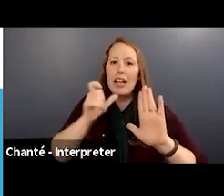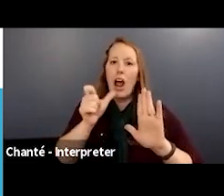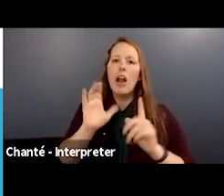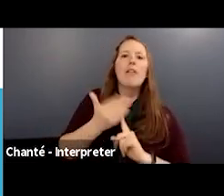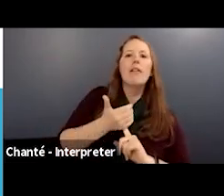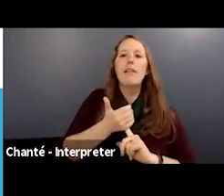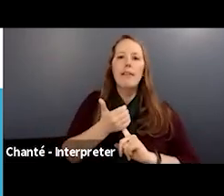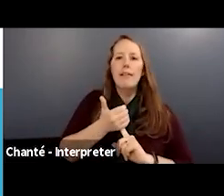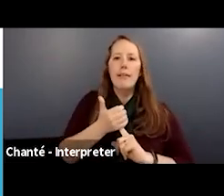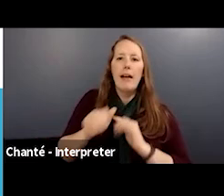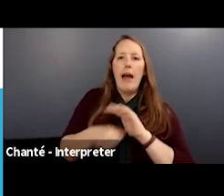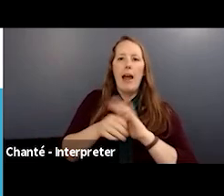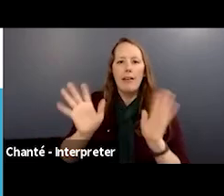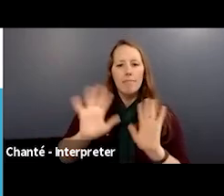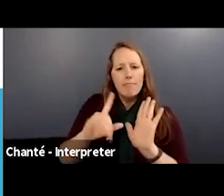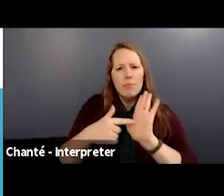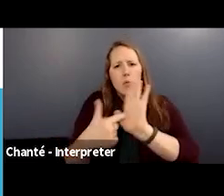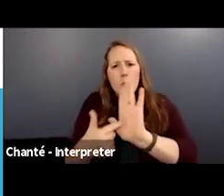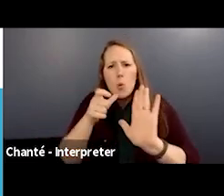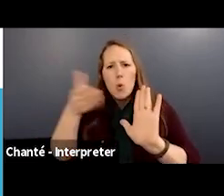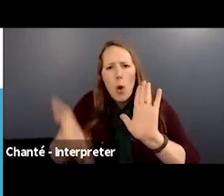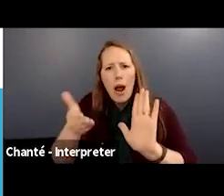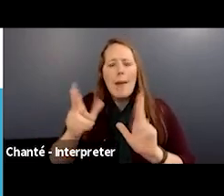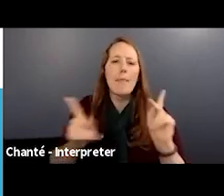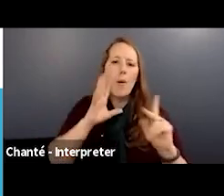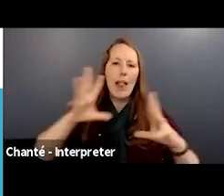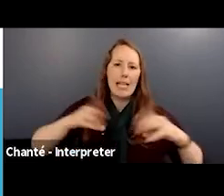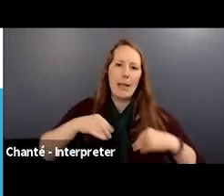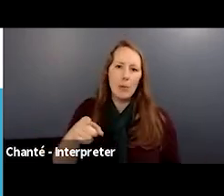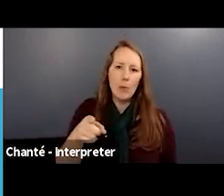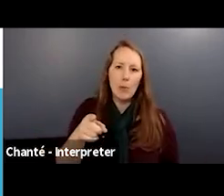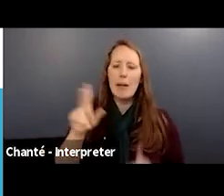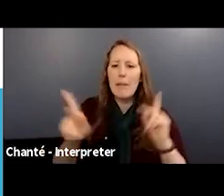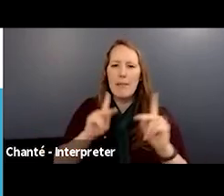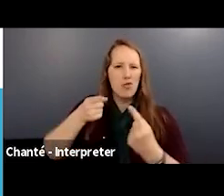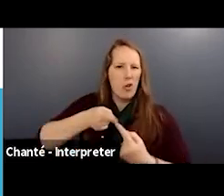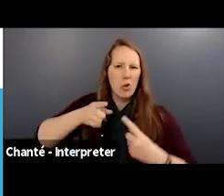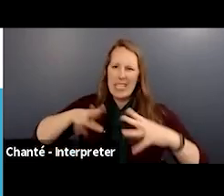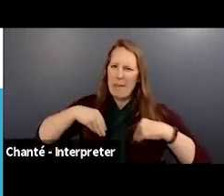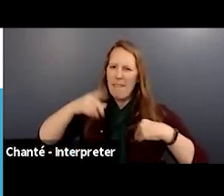then they will often accept you. People can't accept the fake you. If you offer fakeness,